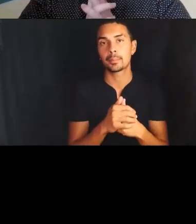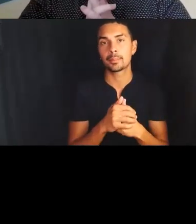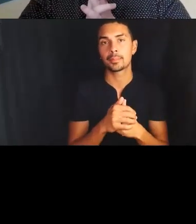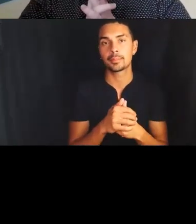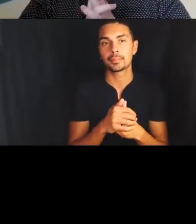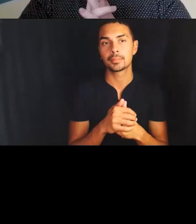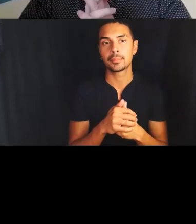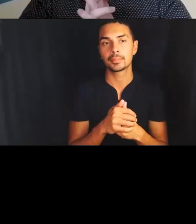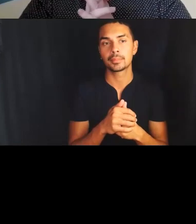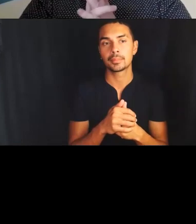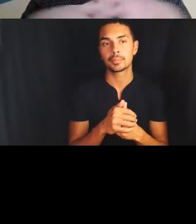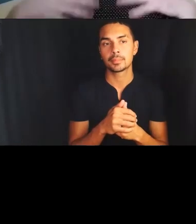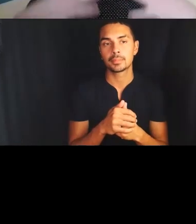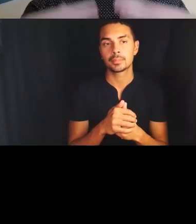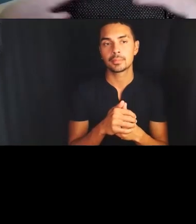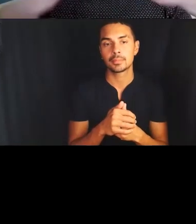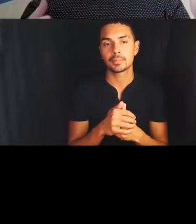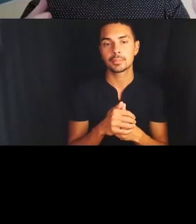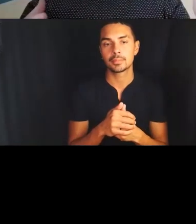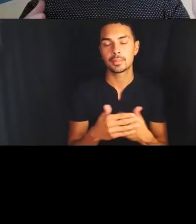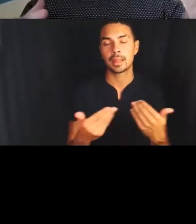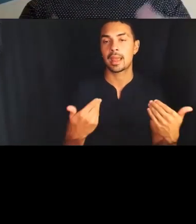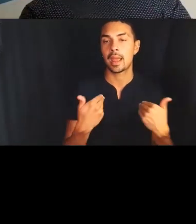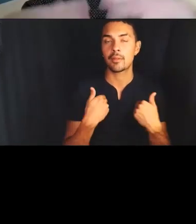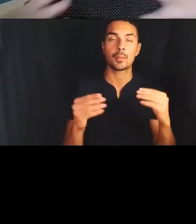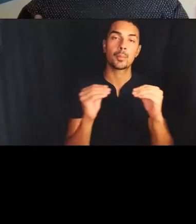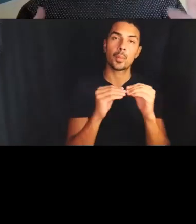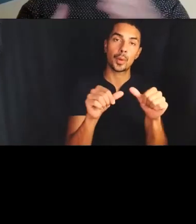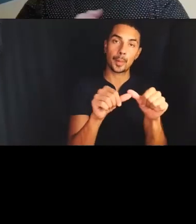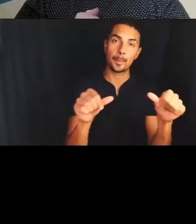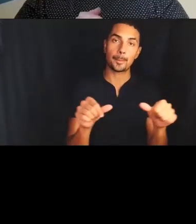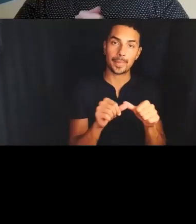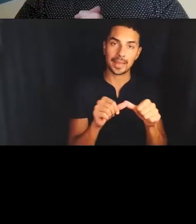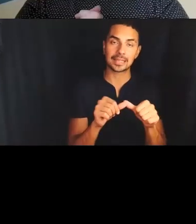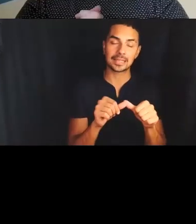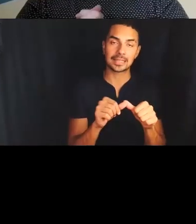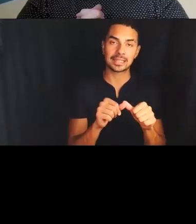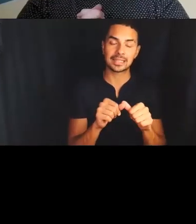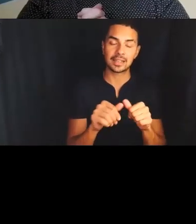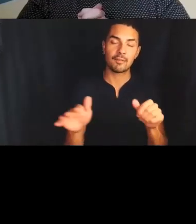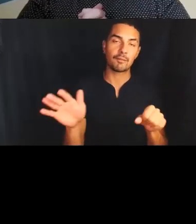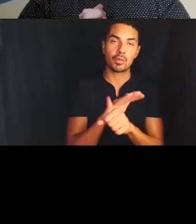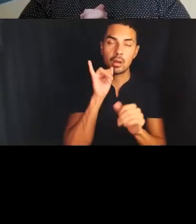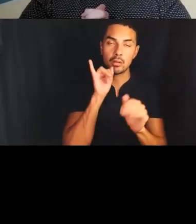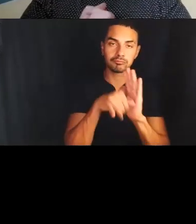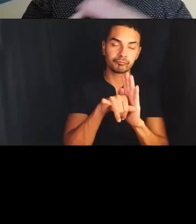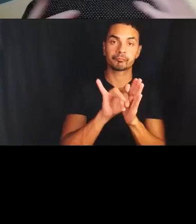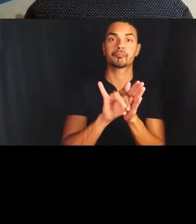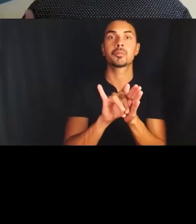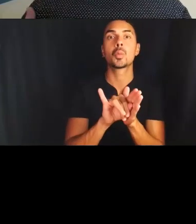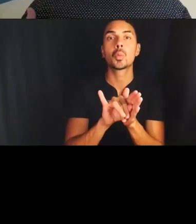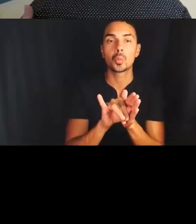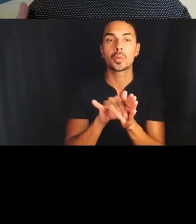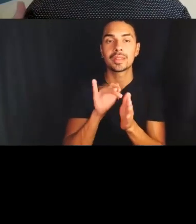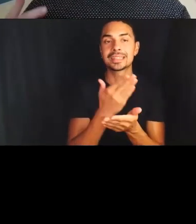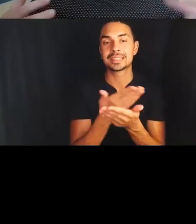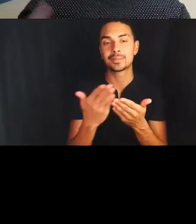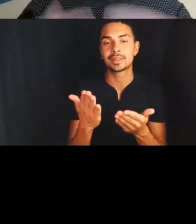So, you know, having more spaces where people can be fully themselves is something people yearn for.